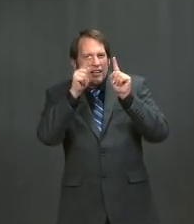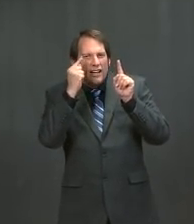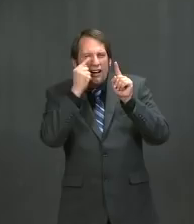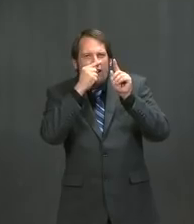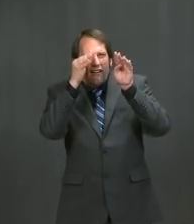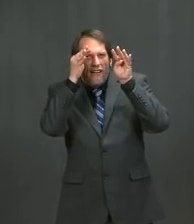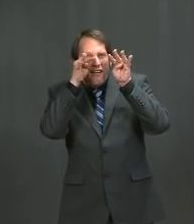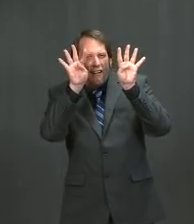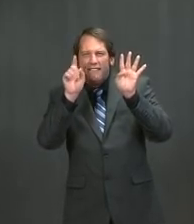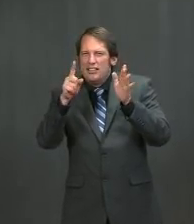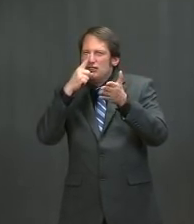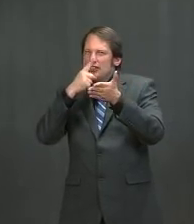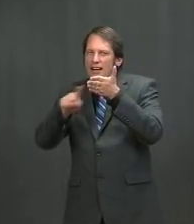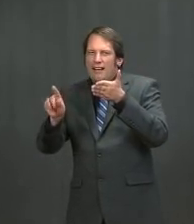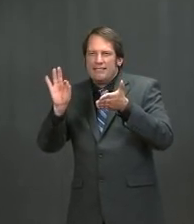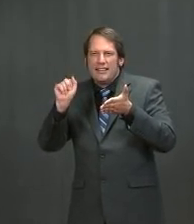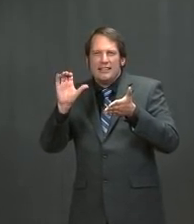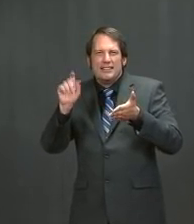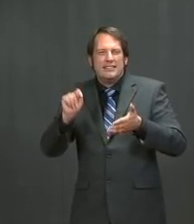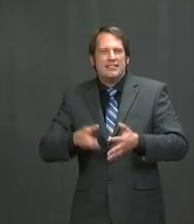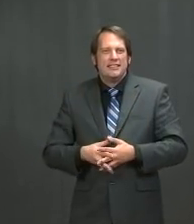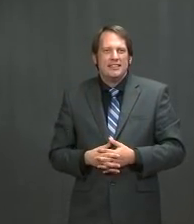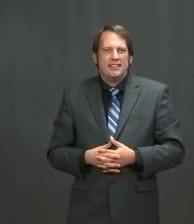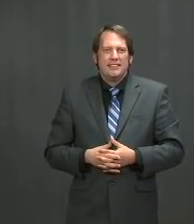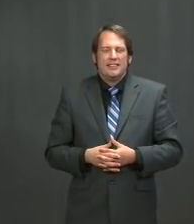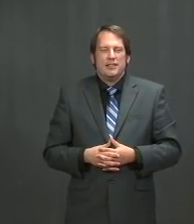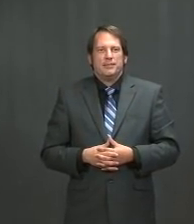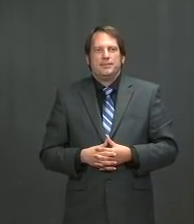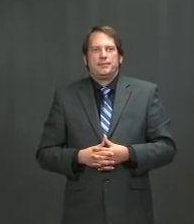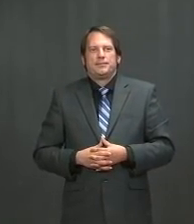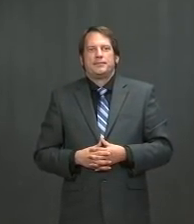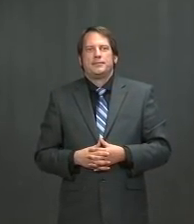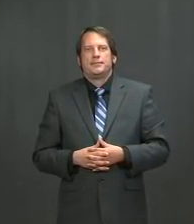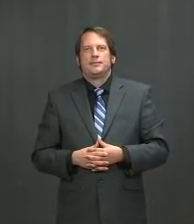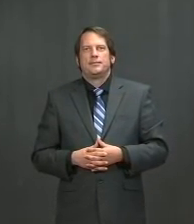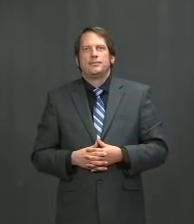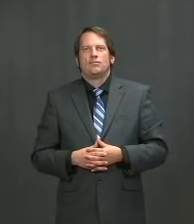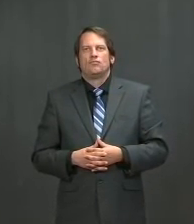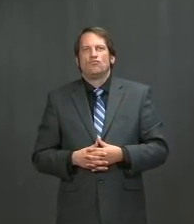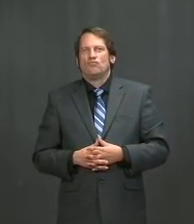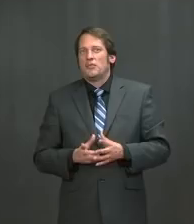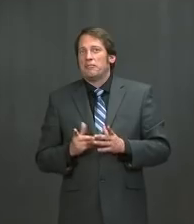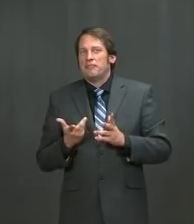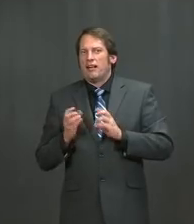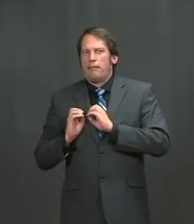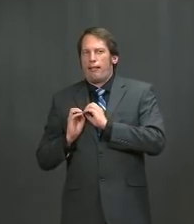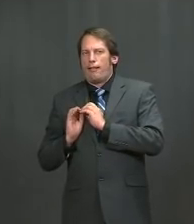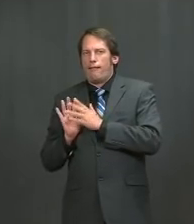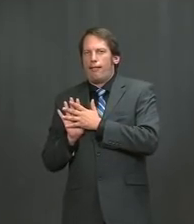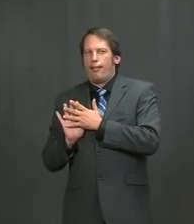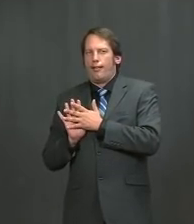Are we giving those out? Aide: Yes, we're going to save them with Chris. Ms. Psaki: All right. Chris is going to be the bunny's helper.